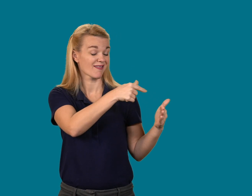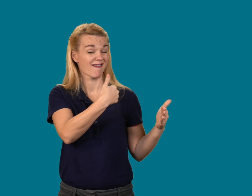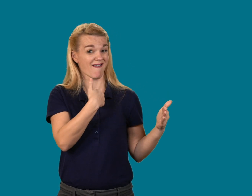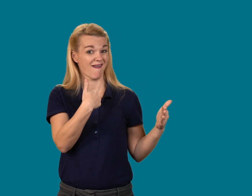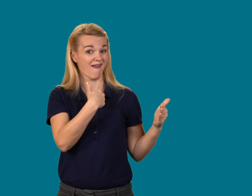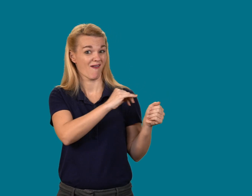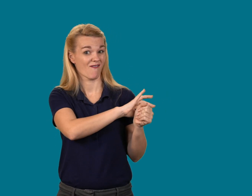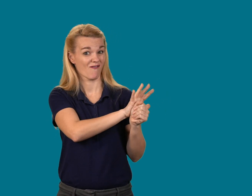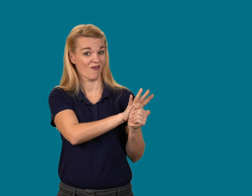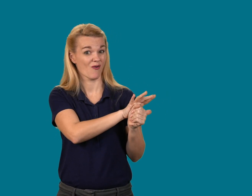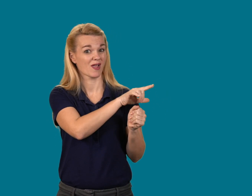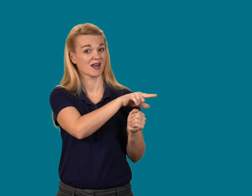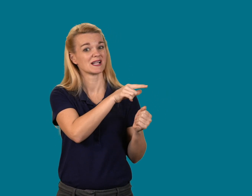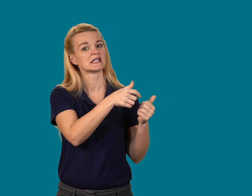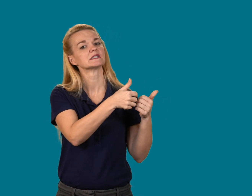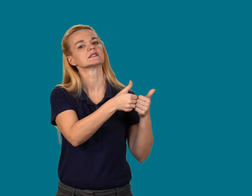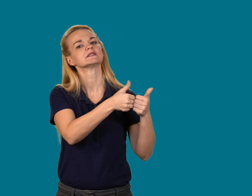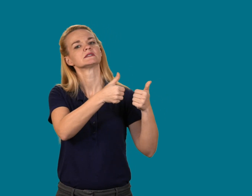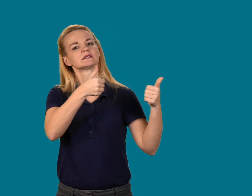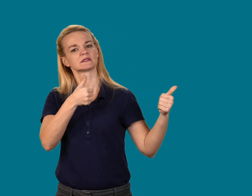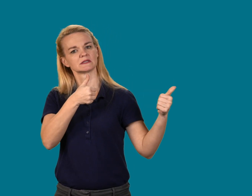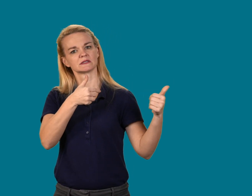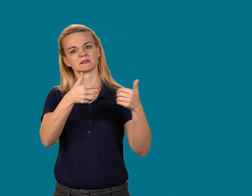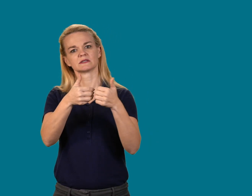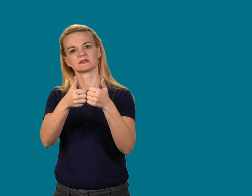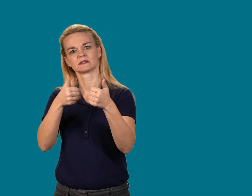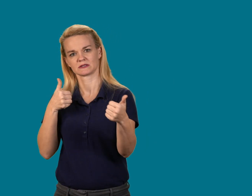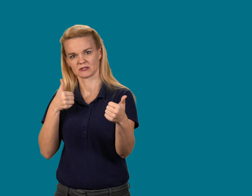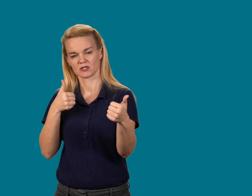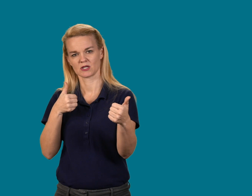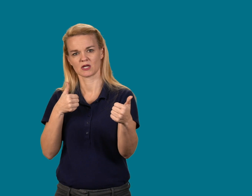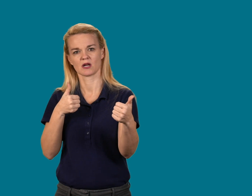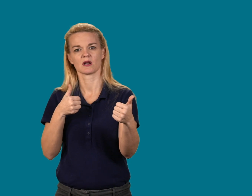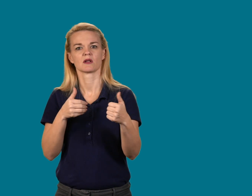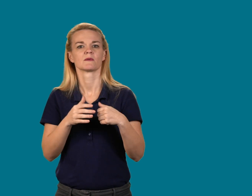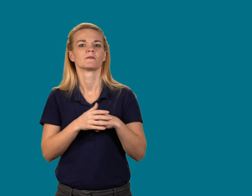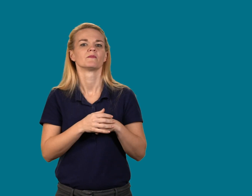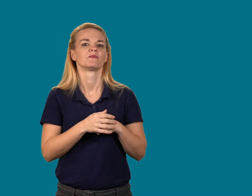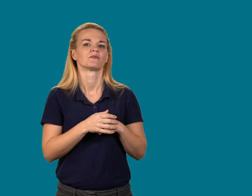for a specified period of time.